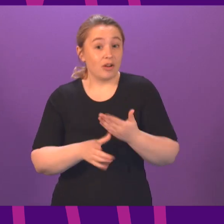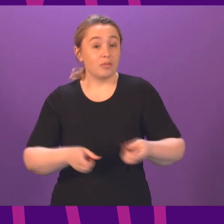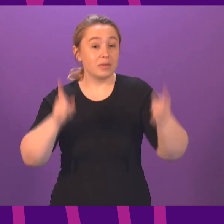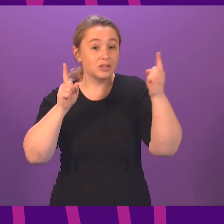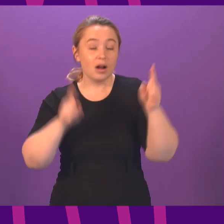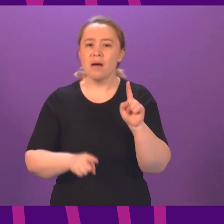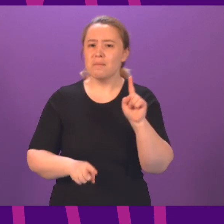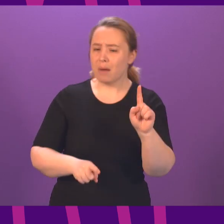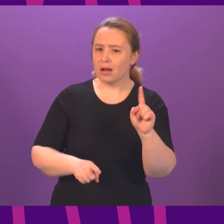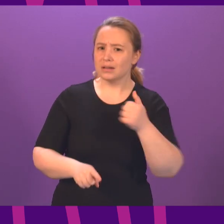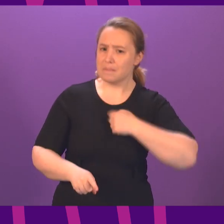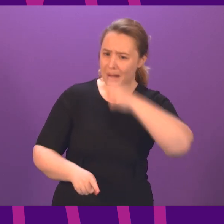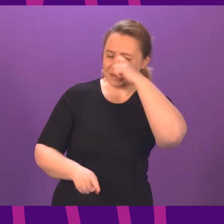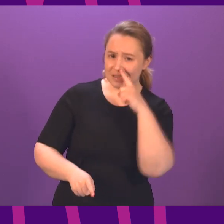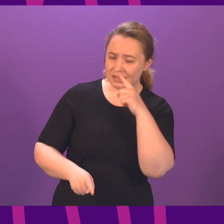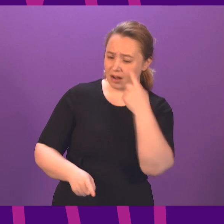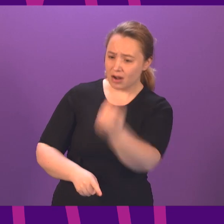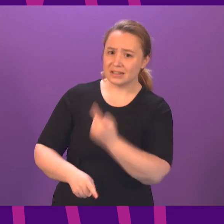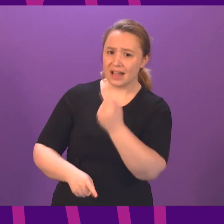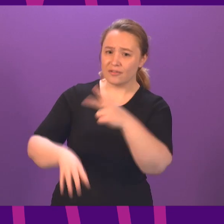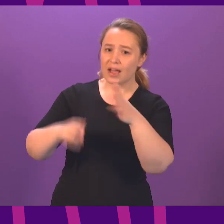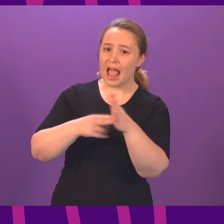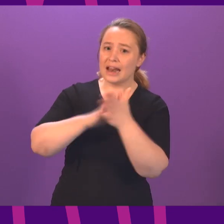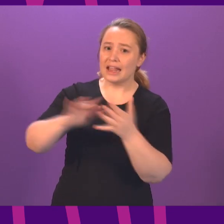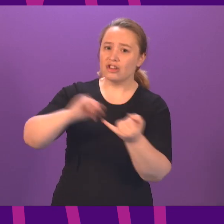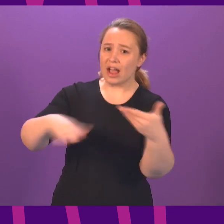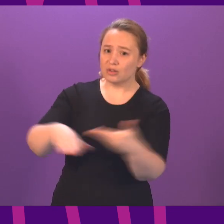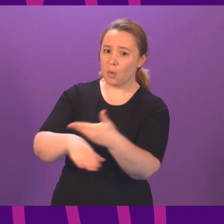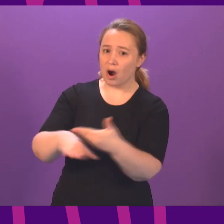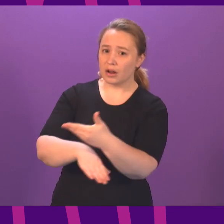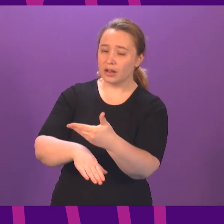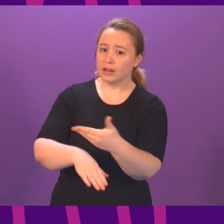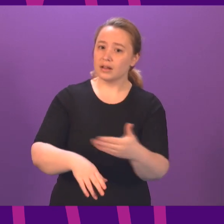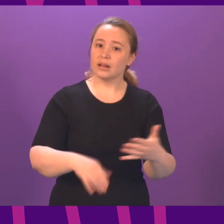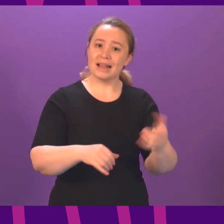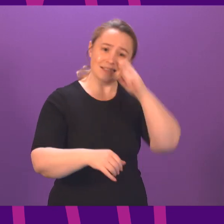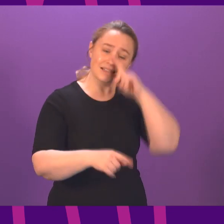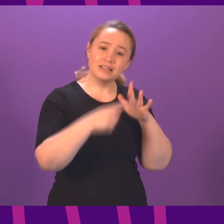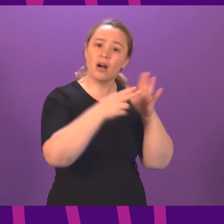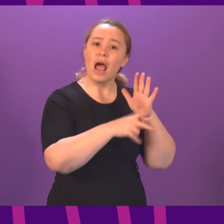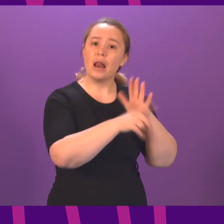who work on the front line of the national health service, I would never dismiss the